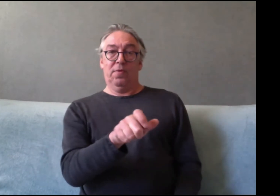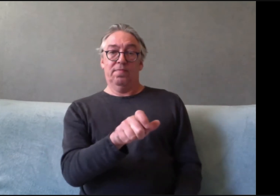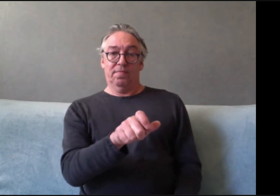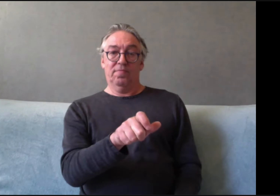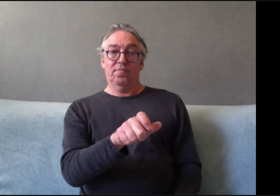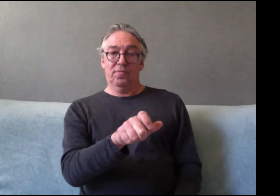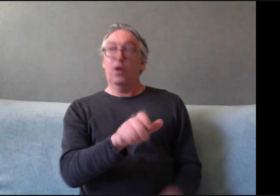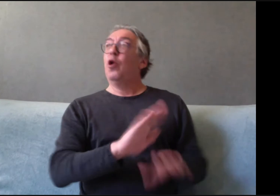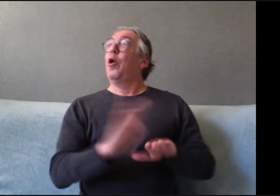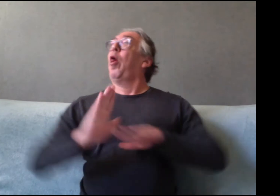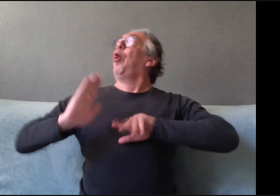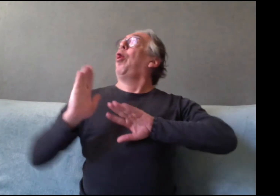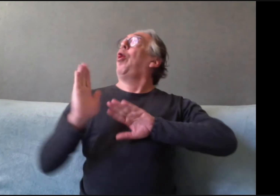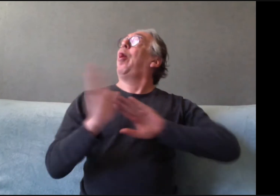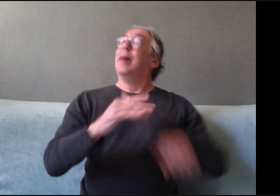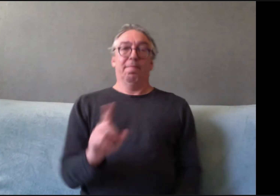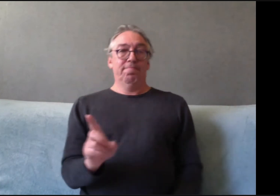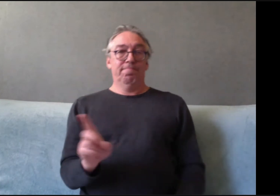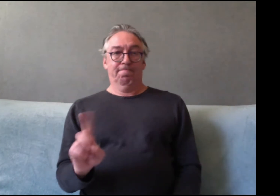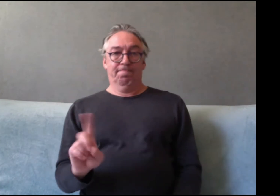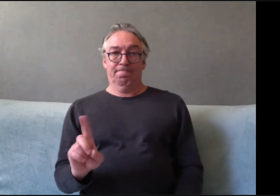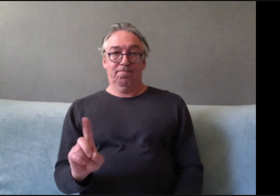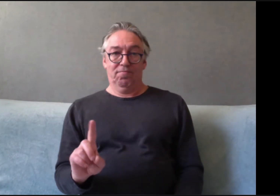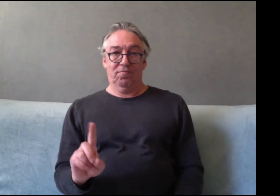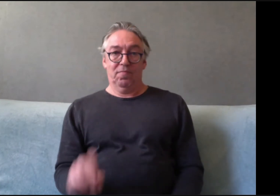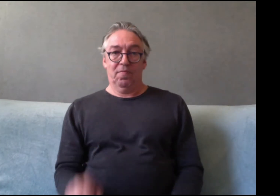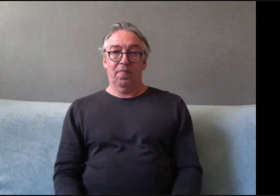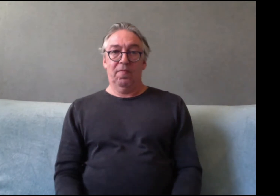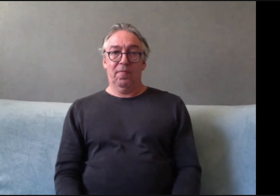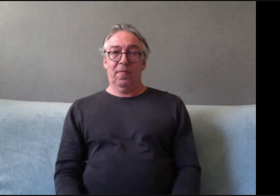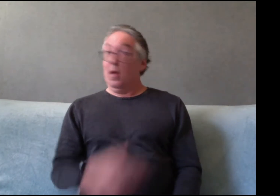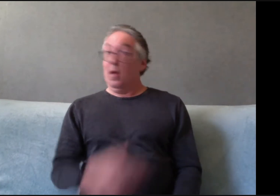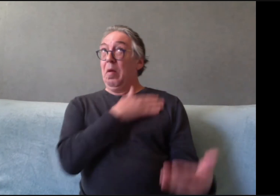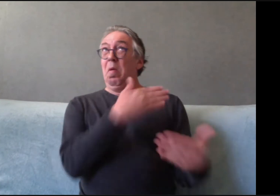and is not always guaranteed.